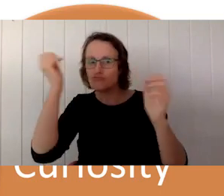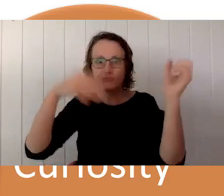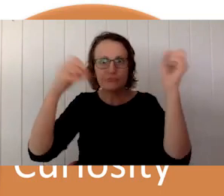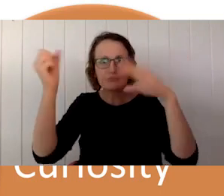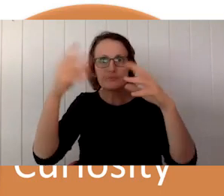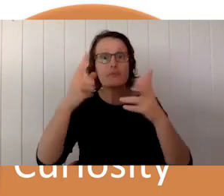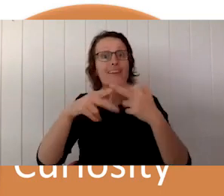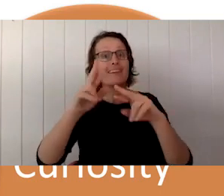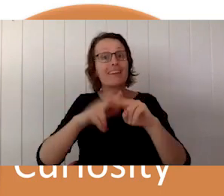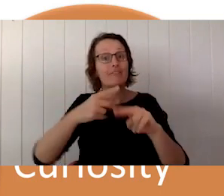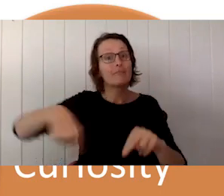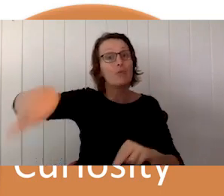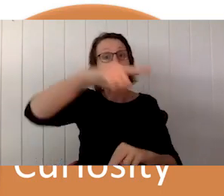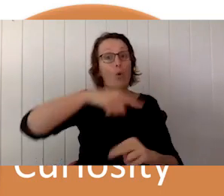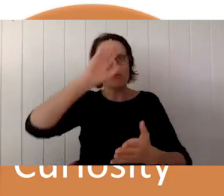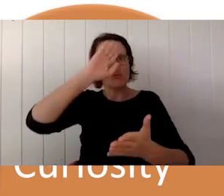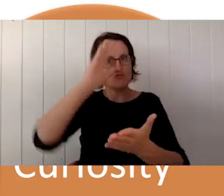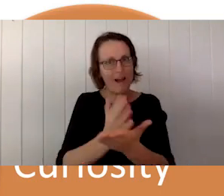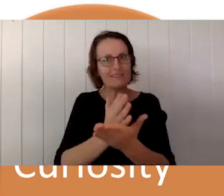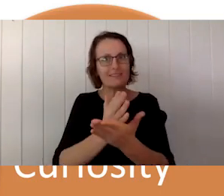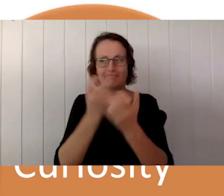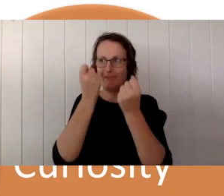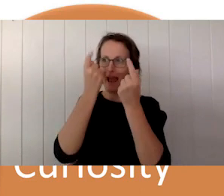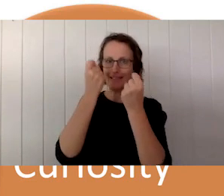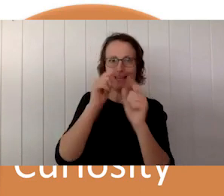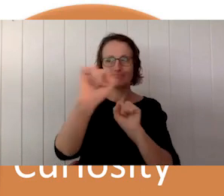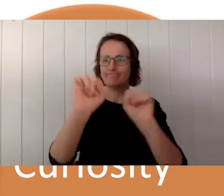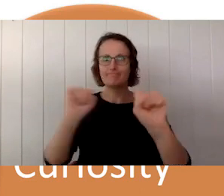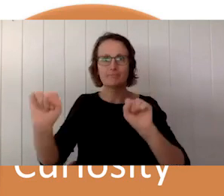you can move faster. Being agile in this time is absolutely critically